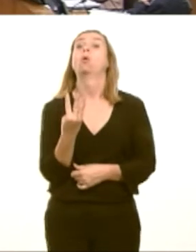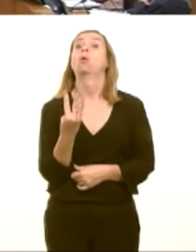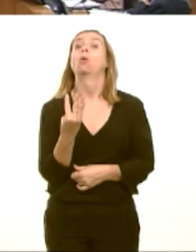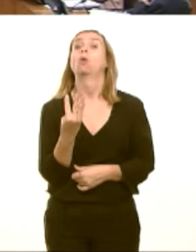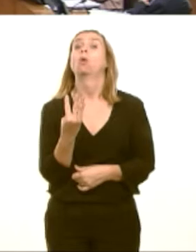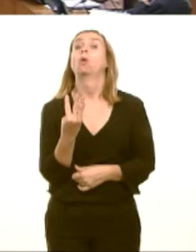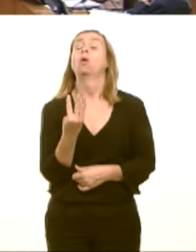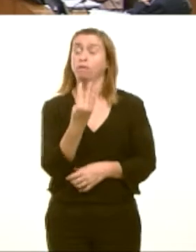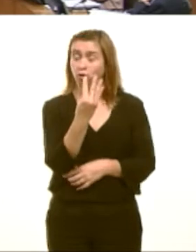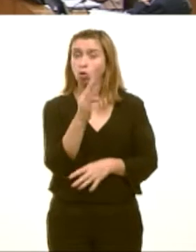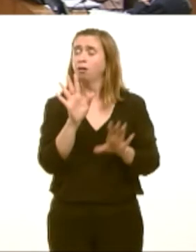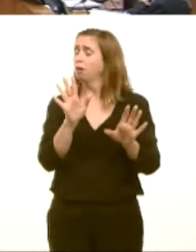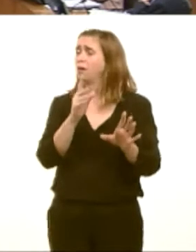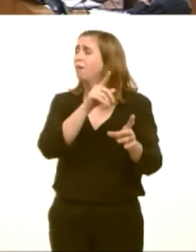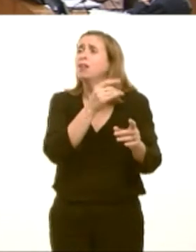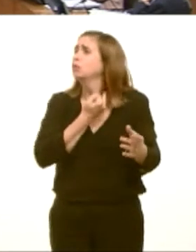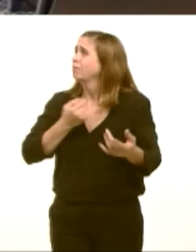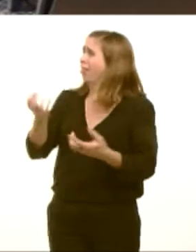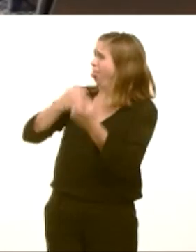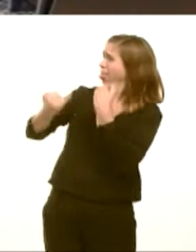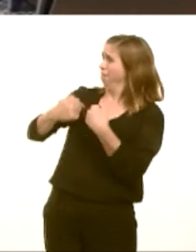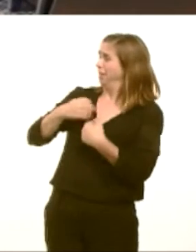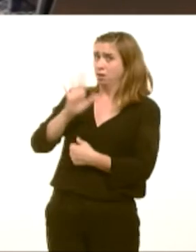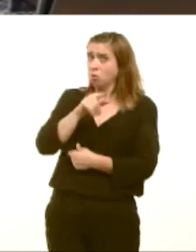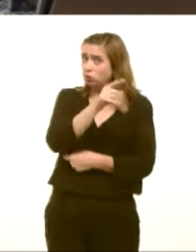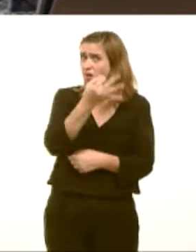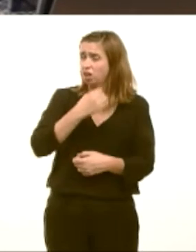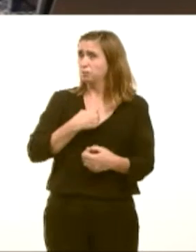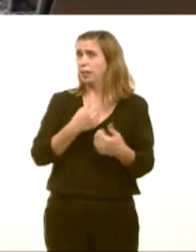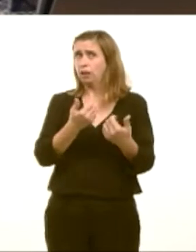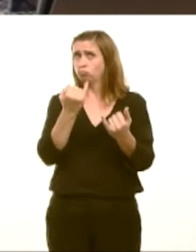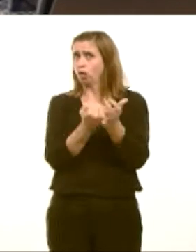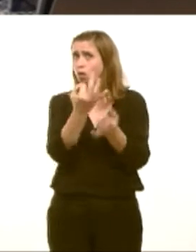I canít be blamed for the way questions are asked. The national literacy and numeracy framework is in place.